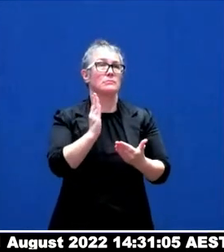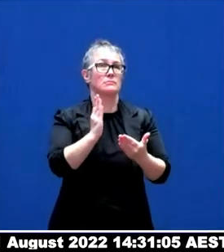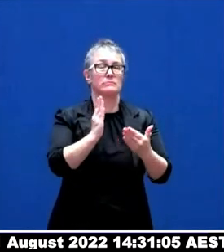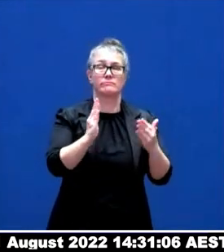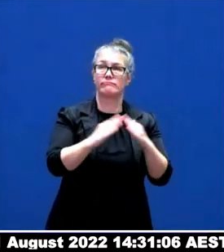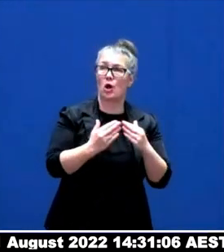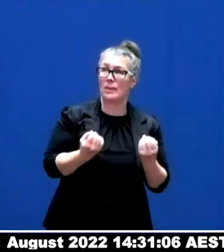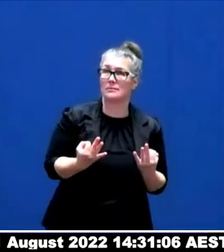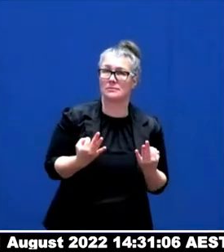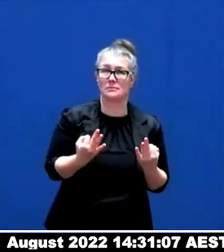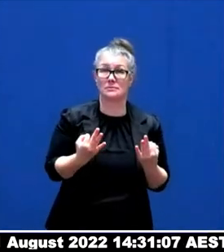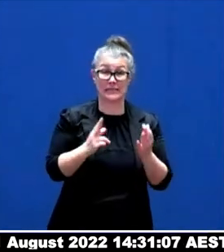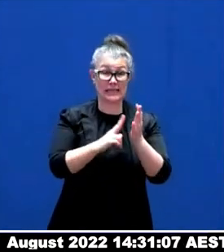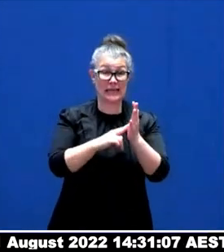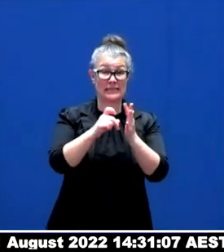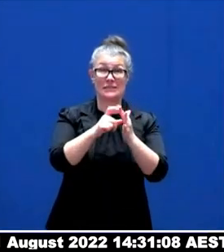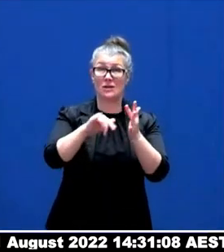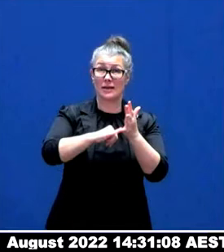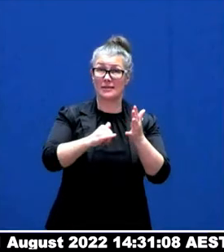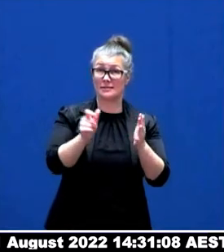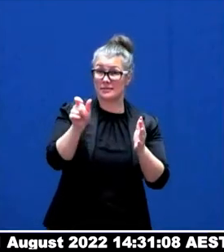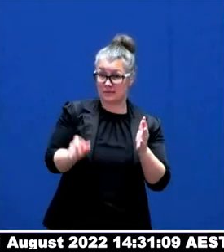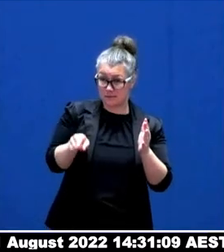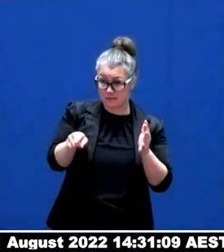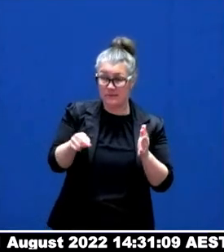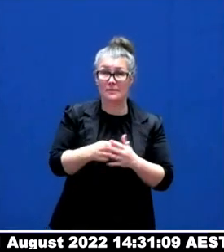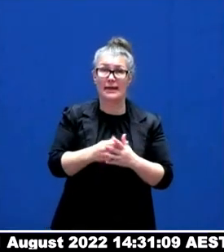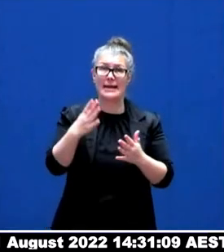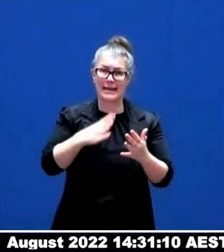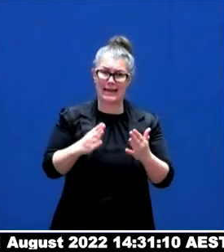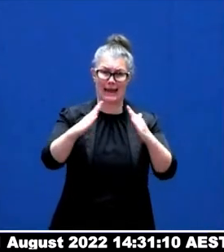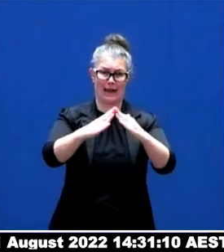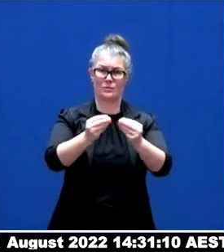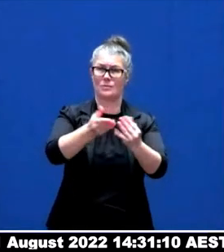He's an NDIS participant, he needs accessible housing, and he hasn't been able